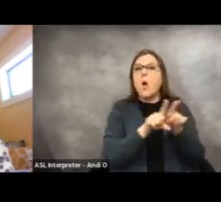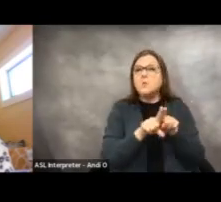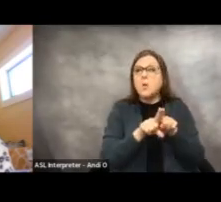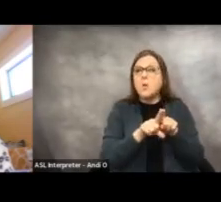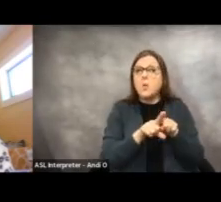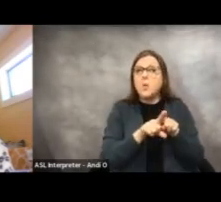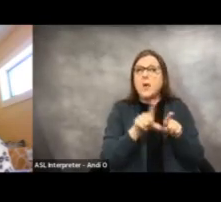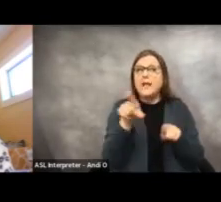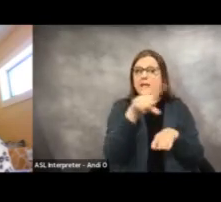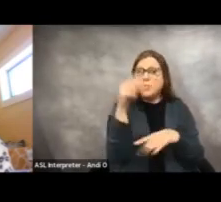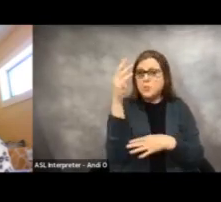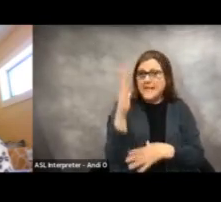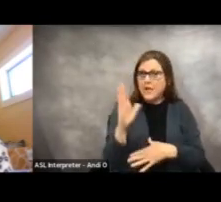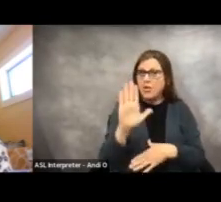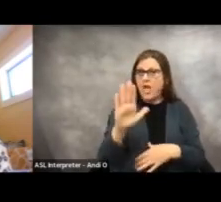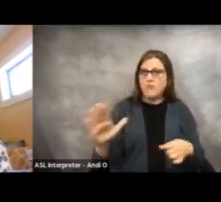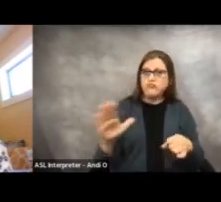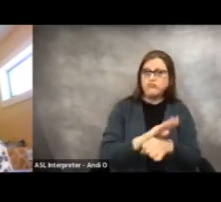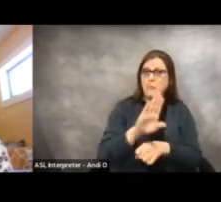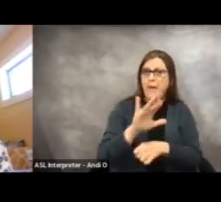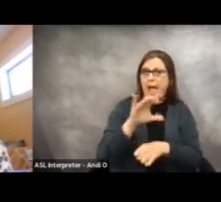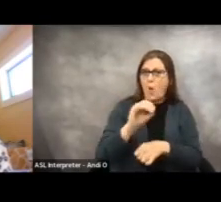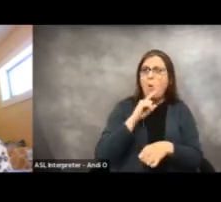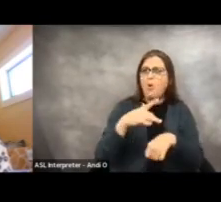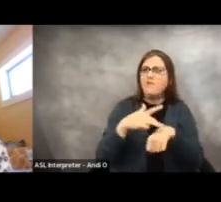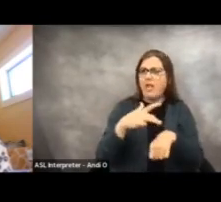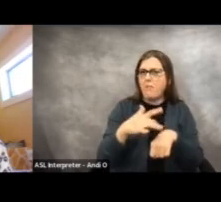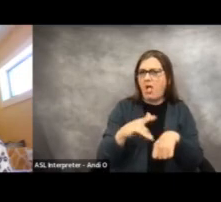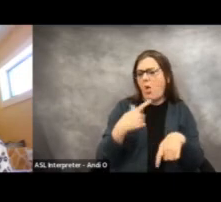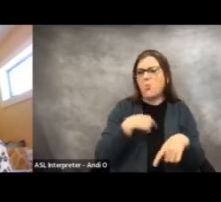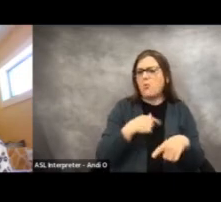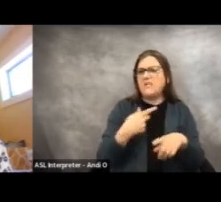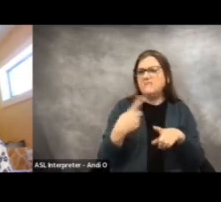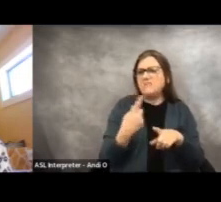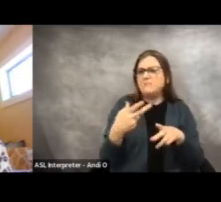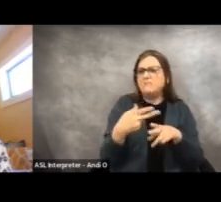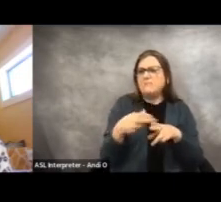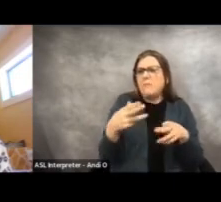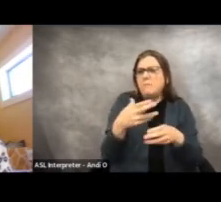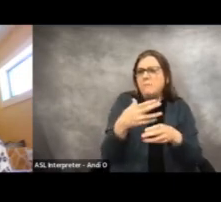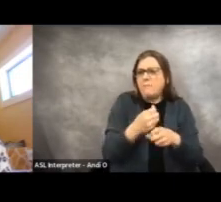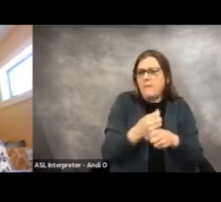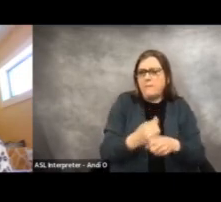complete bios are available too. But I just wanted to save time by just quickly introducing. So